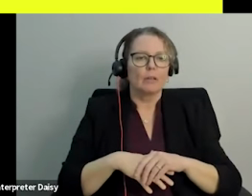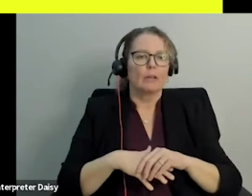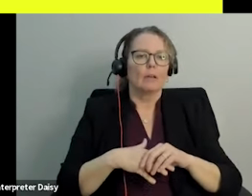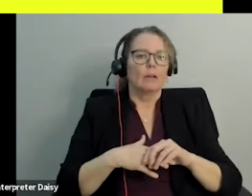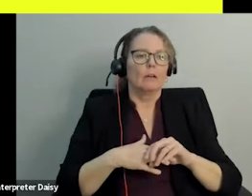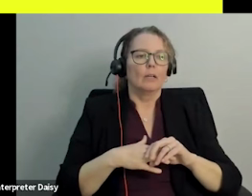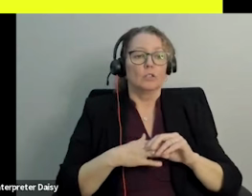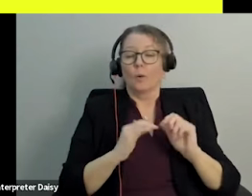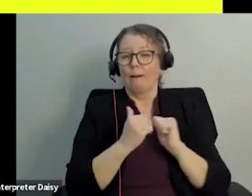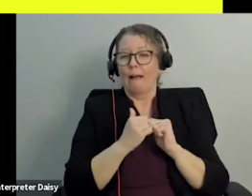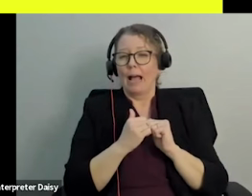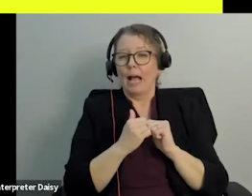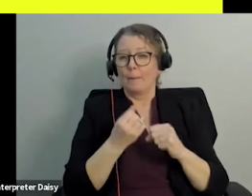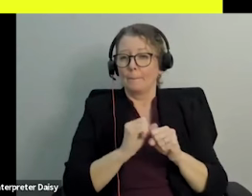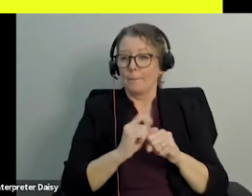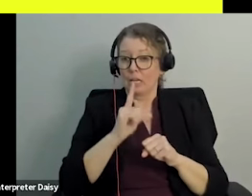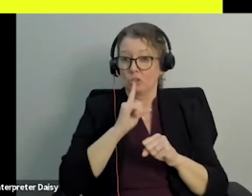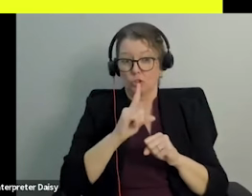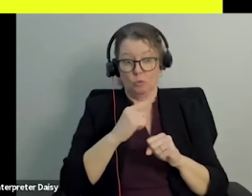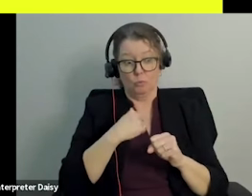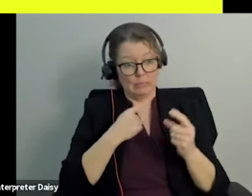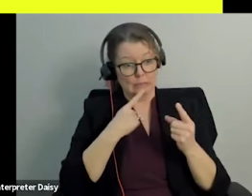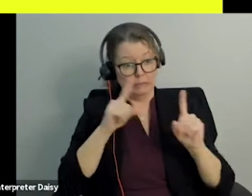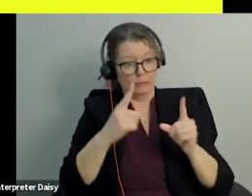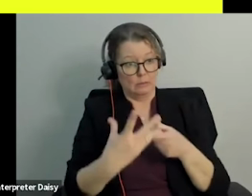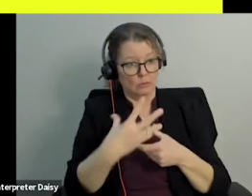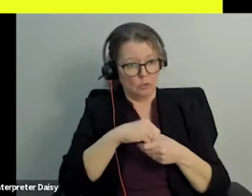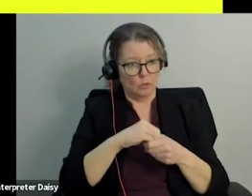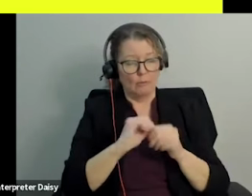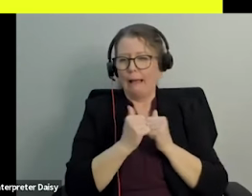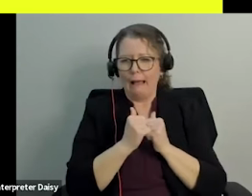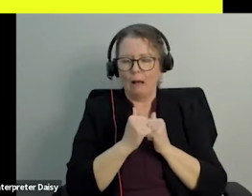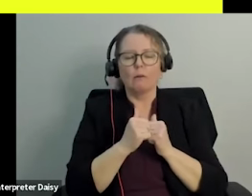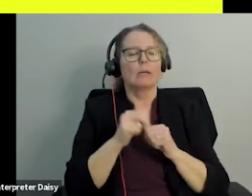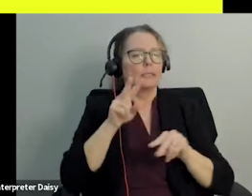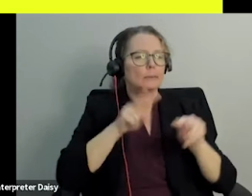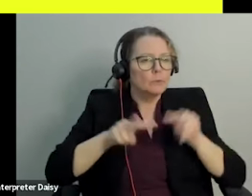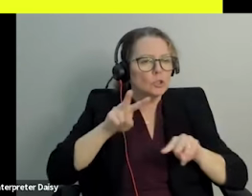in order to make true inclusion a reality, we must observe, understand, co-design,